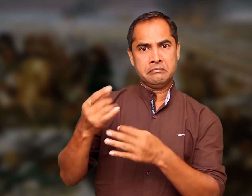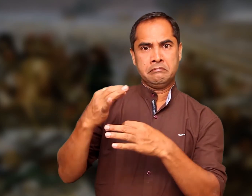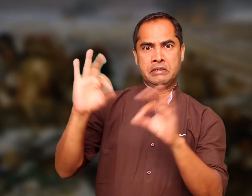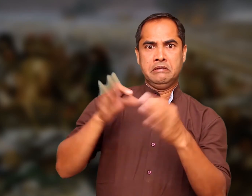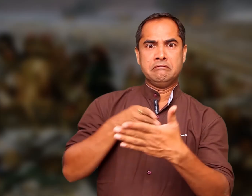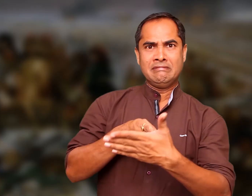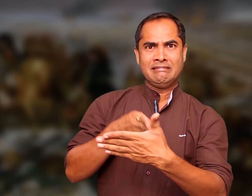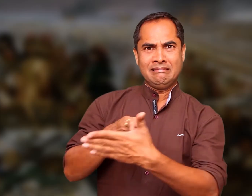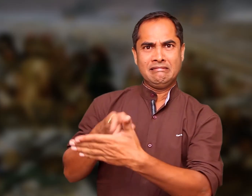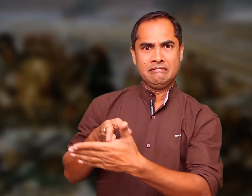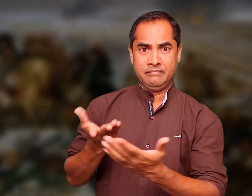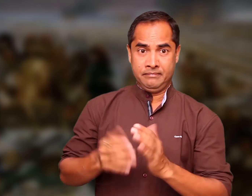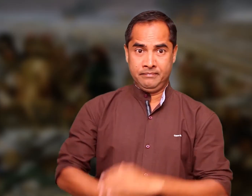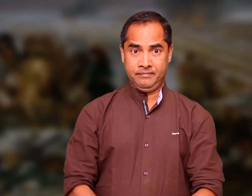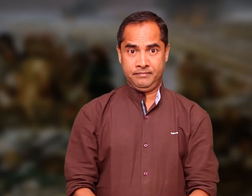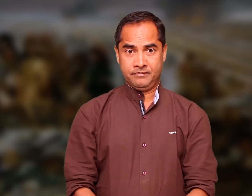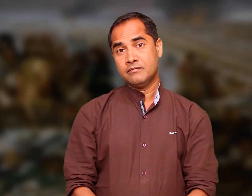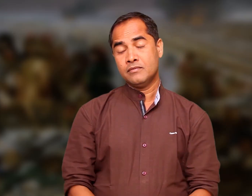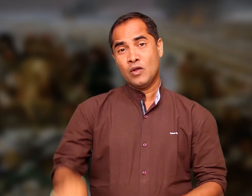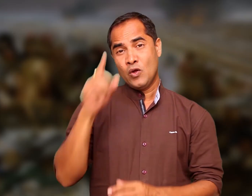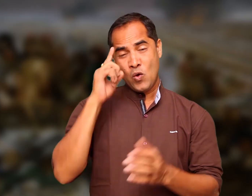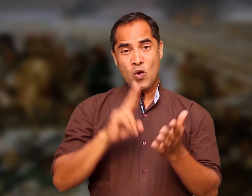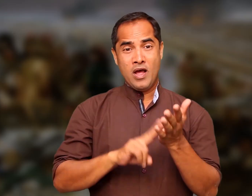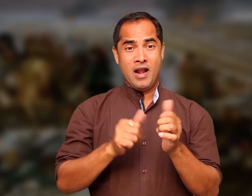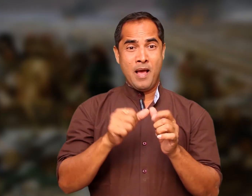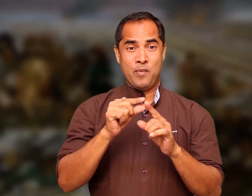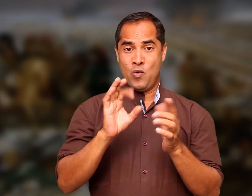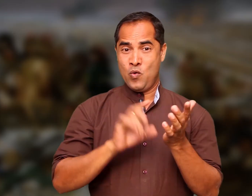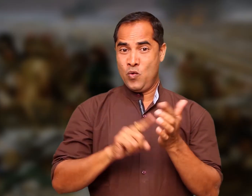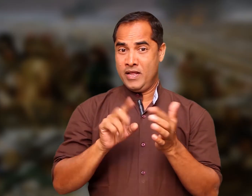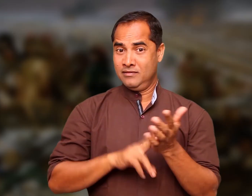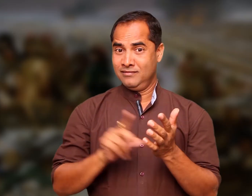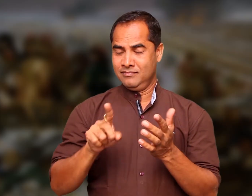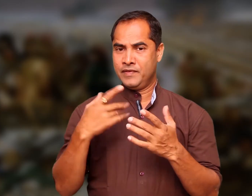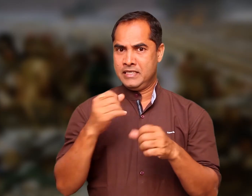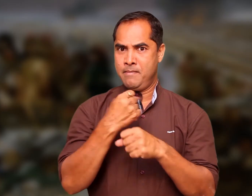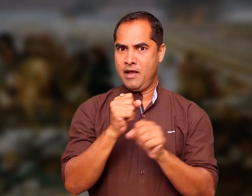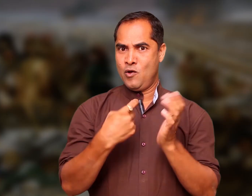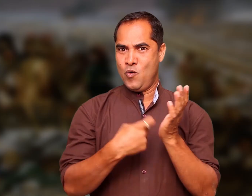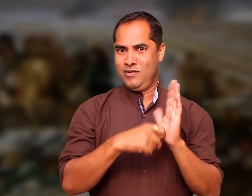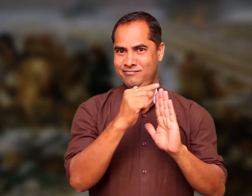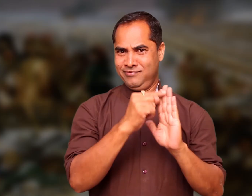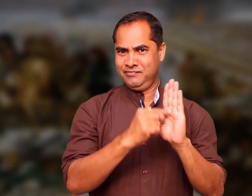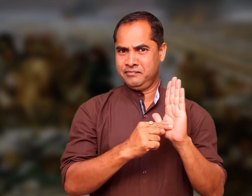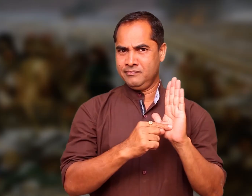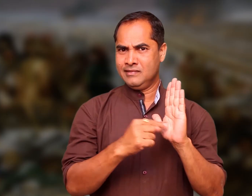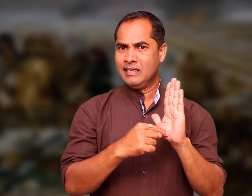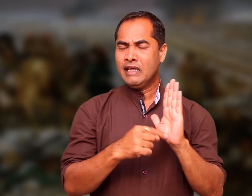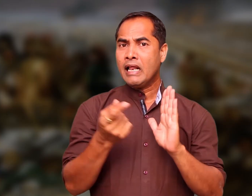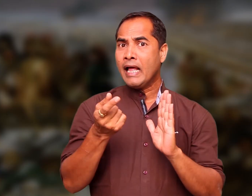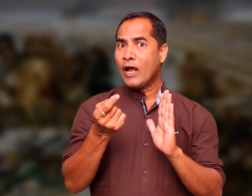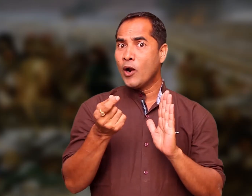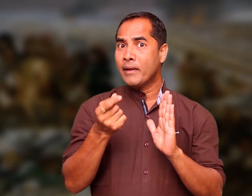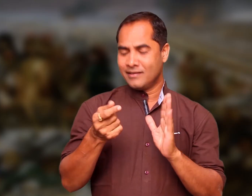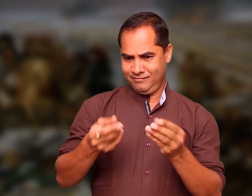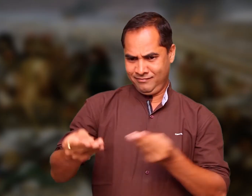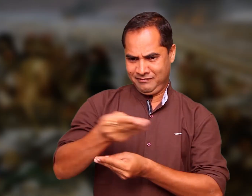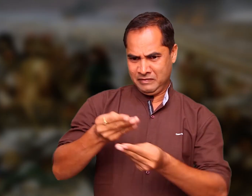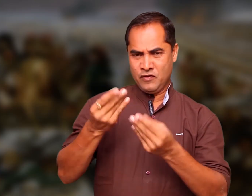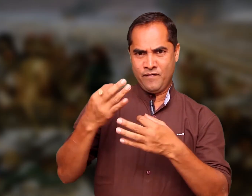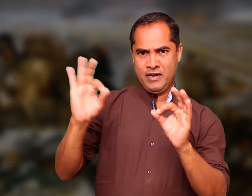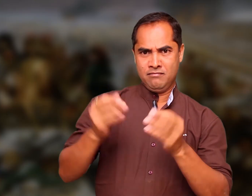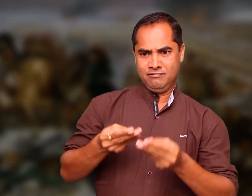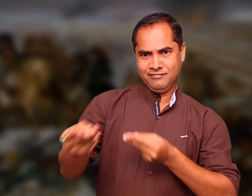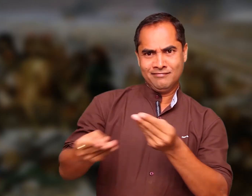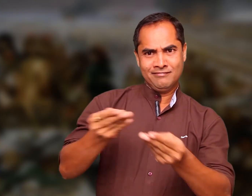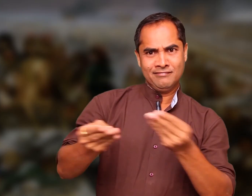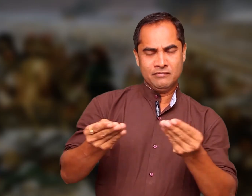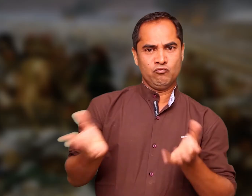sphere, you know that Napoleon made a Napoleonic Code which was very important